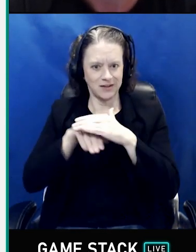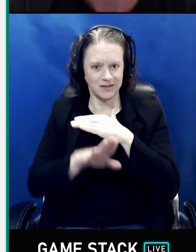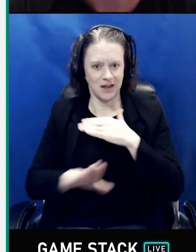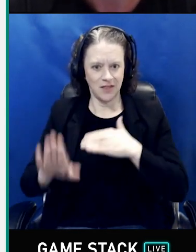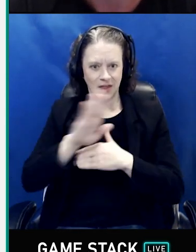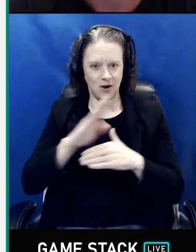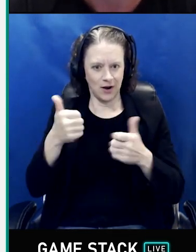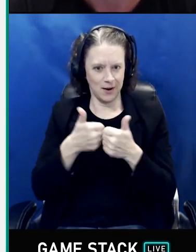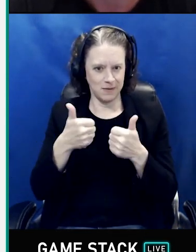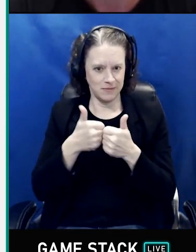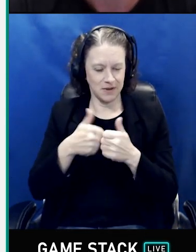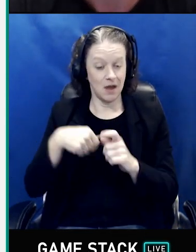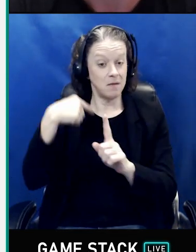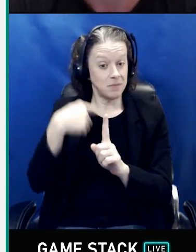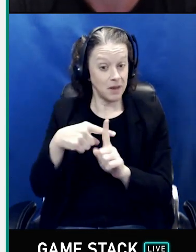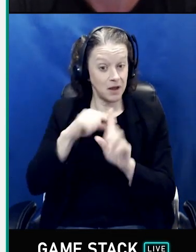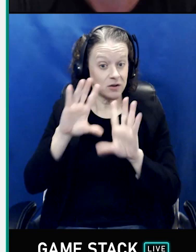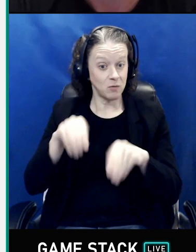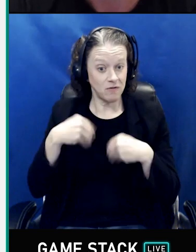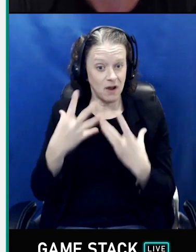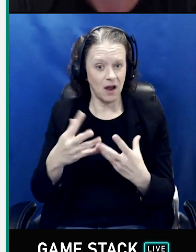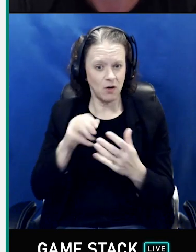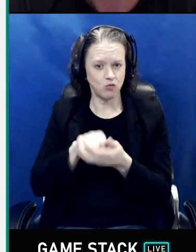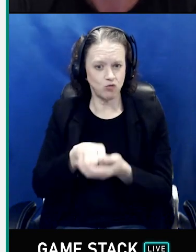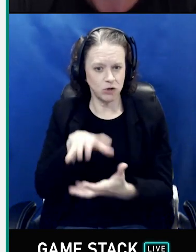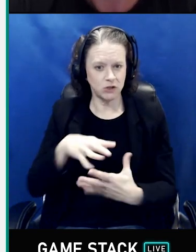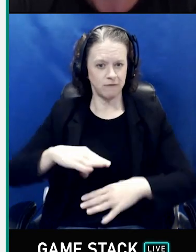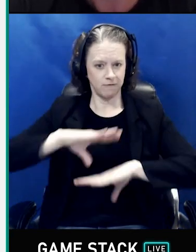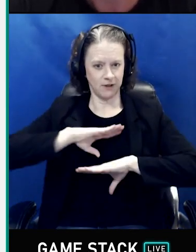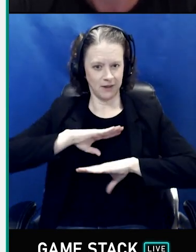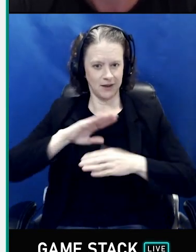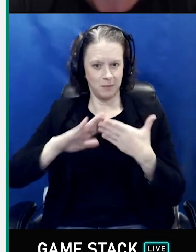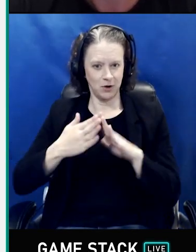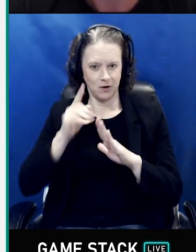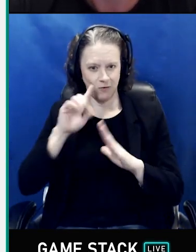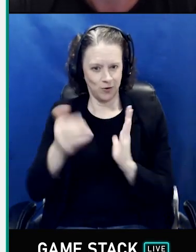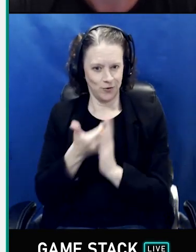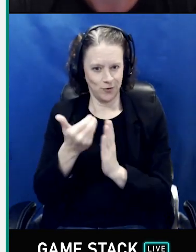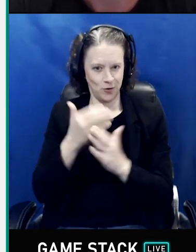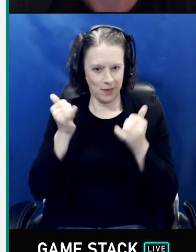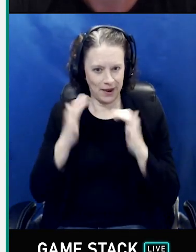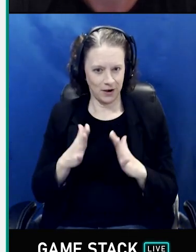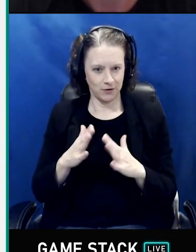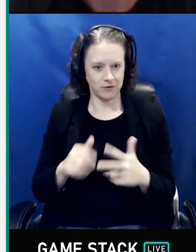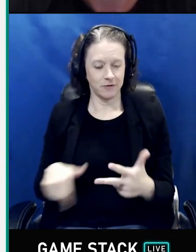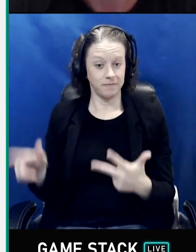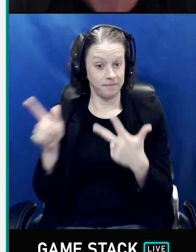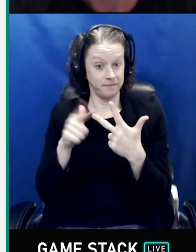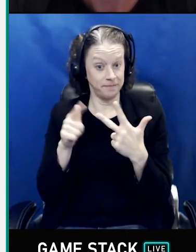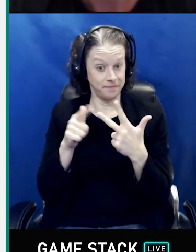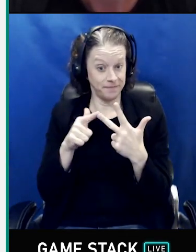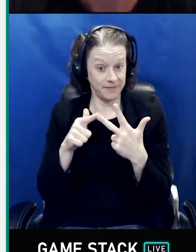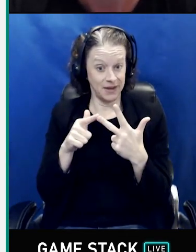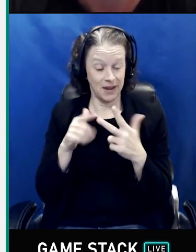a rich and fulfilling community for new players. And lastly, the main pillar that provides the power of